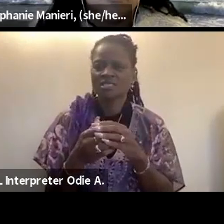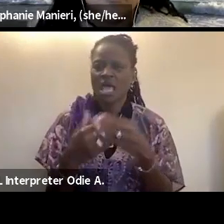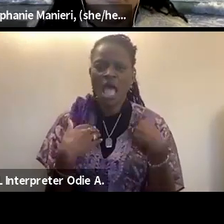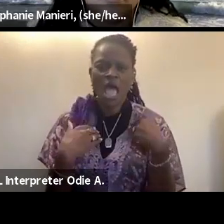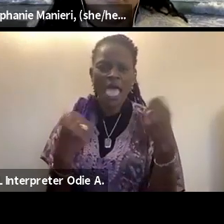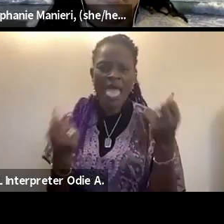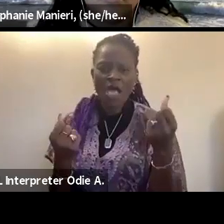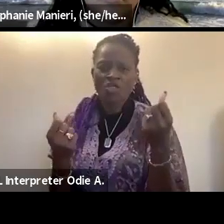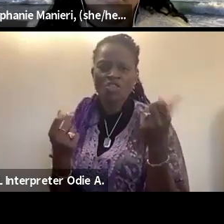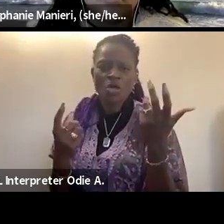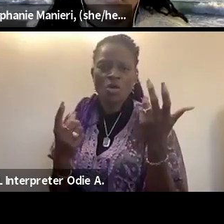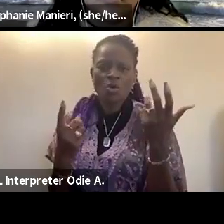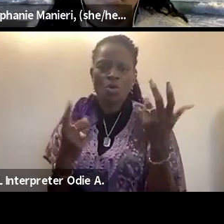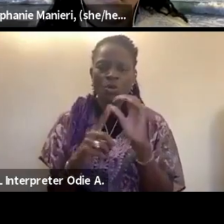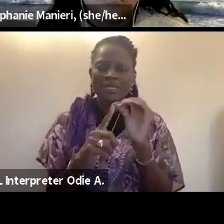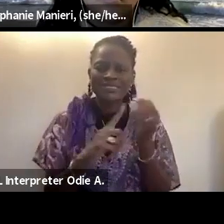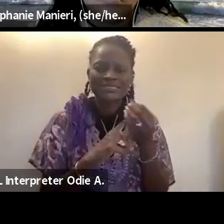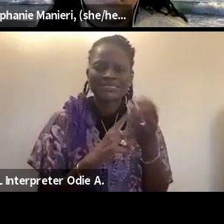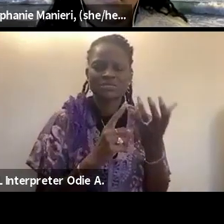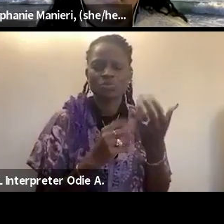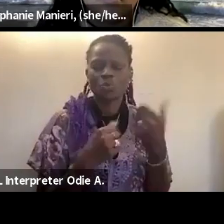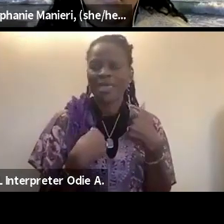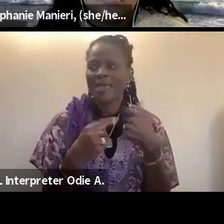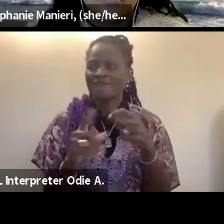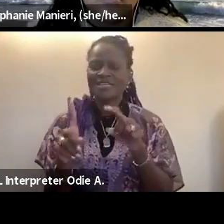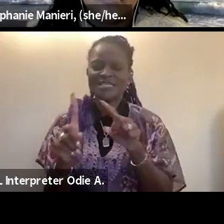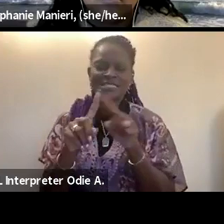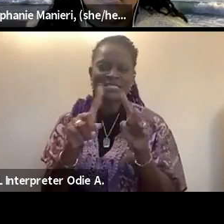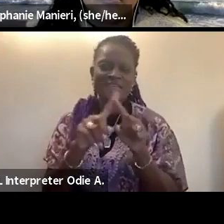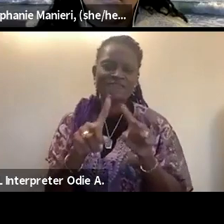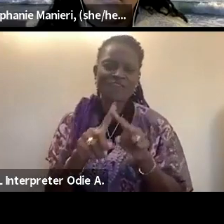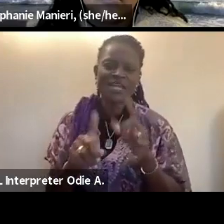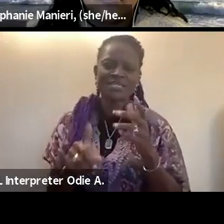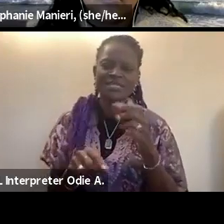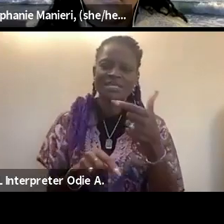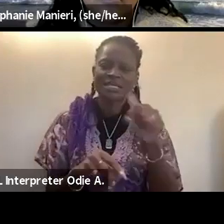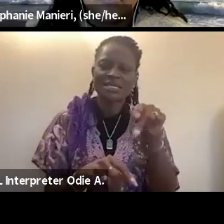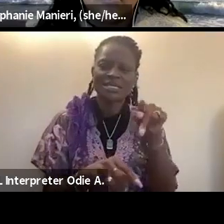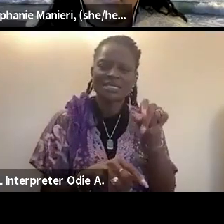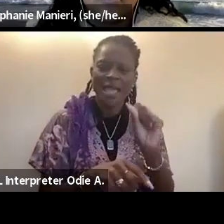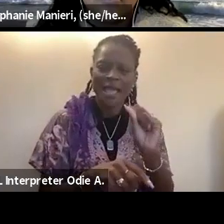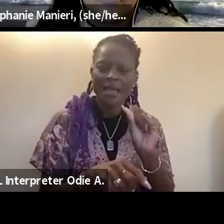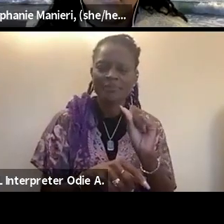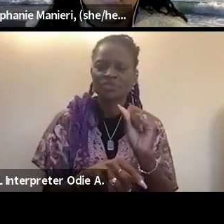at we're looking deeper at the gaps and disparities from there, and we have to take in consideration some of the lessons learned.